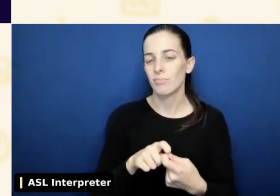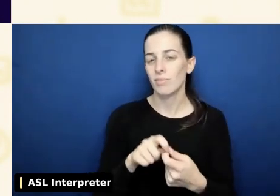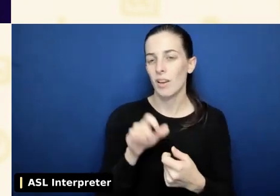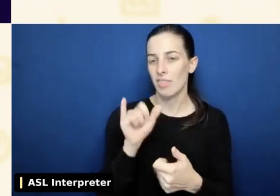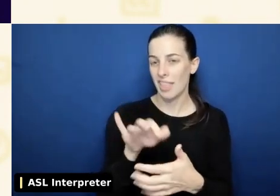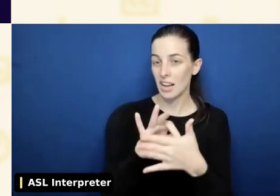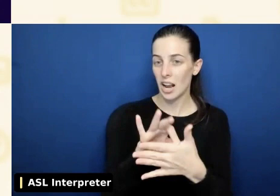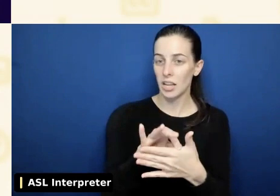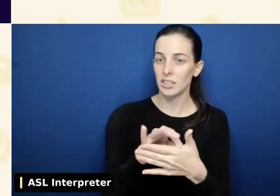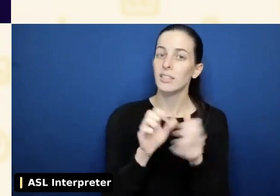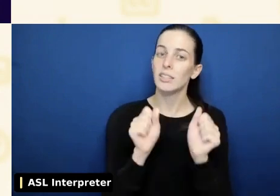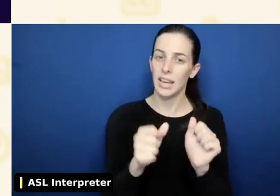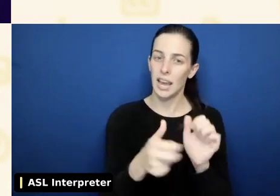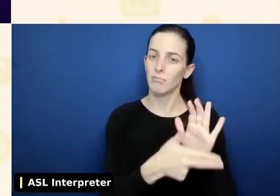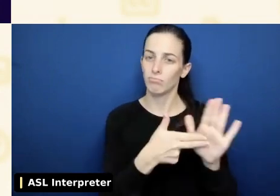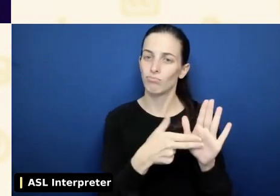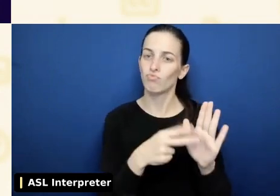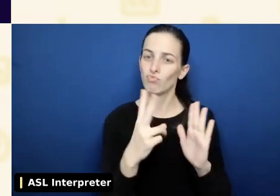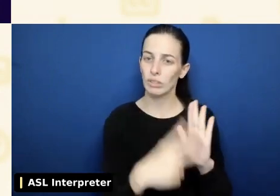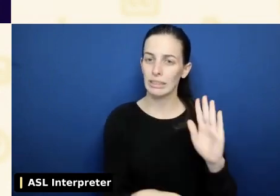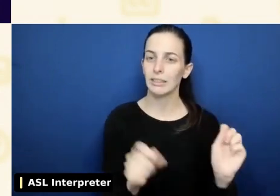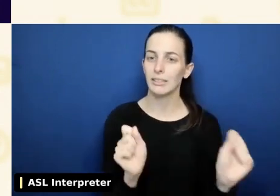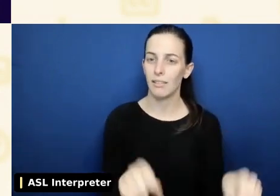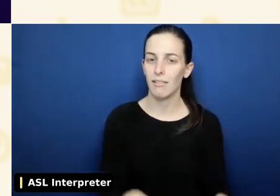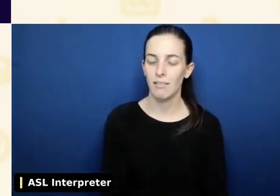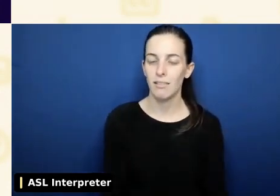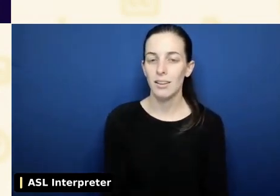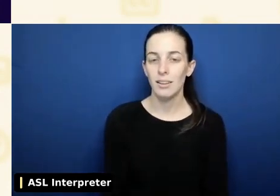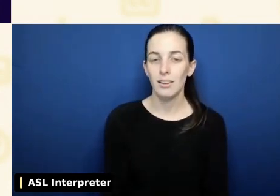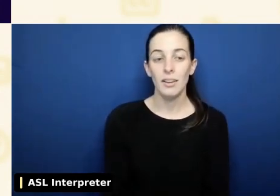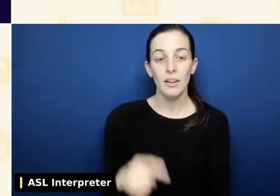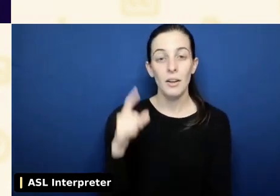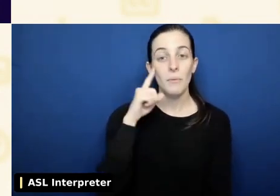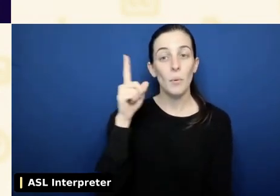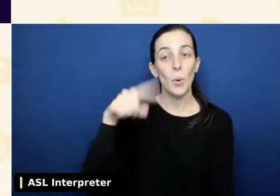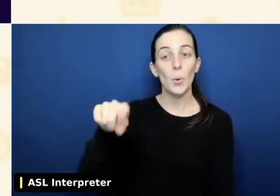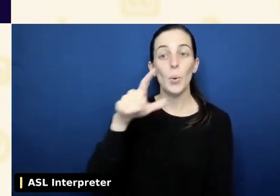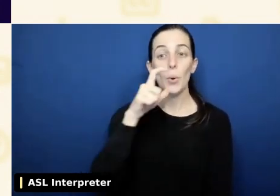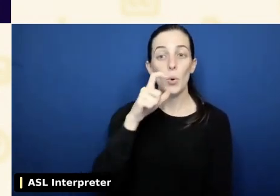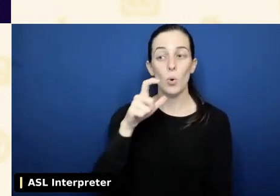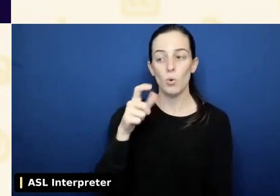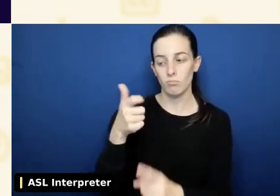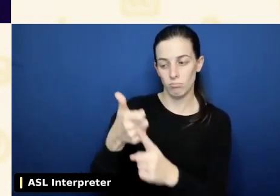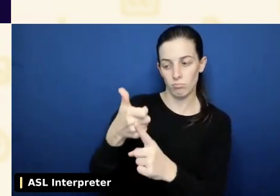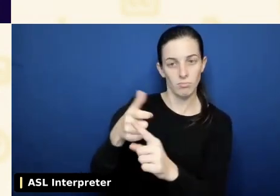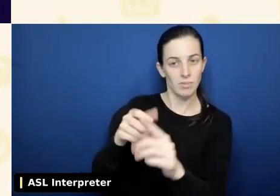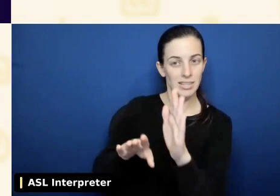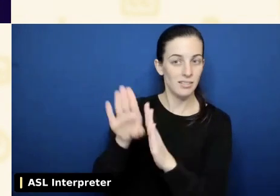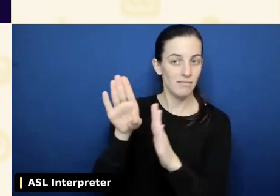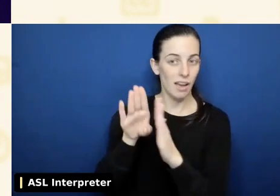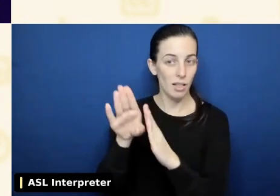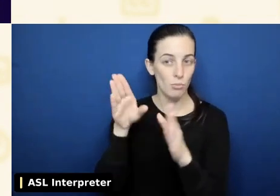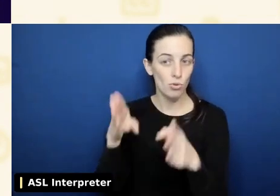For the developers in the room it's worth noting that this is an element that we actually ended up remediating